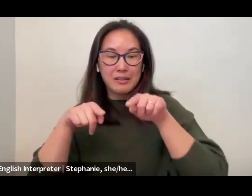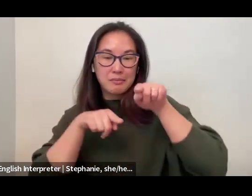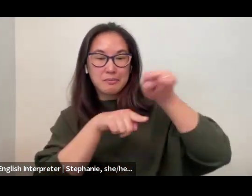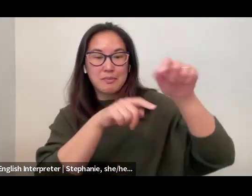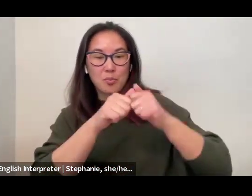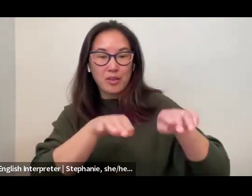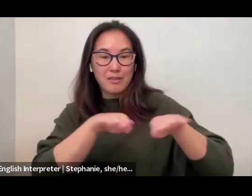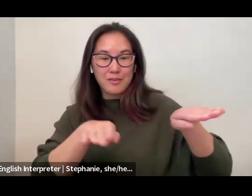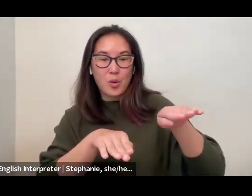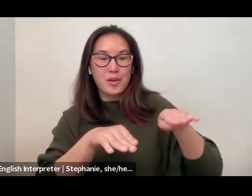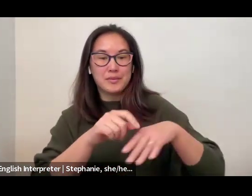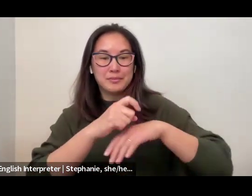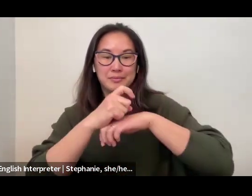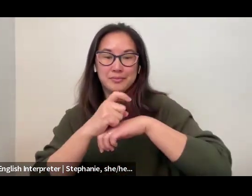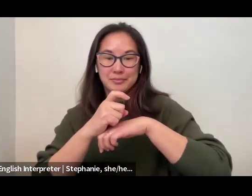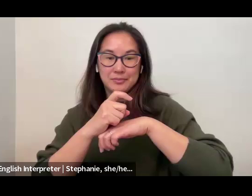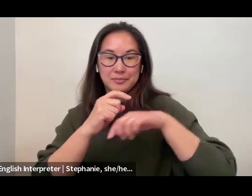So, those are your options for leg.